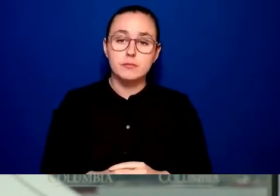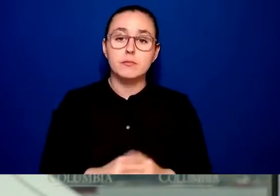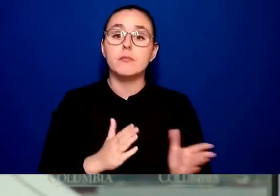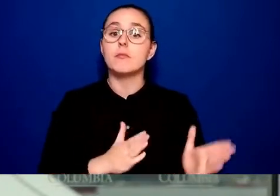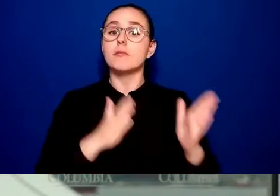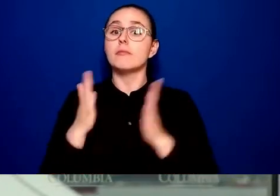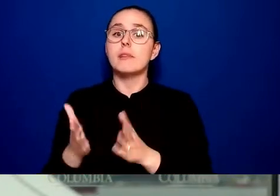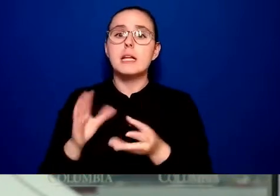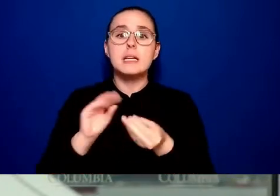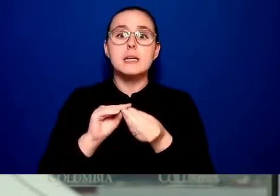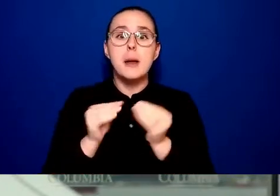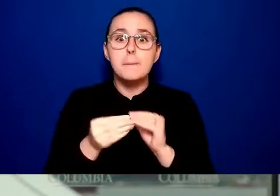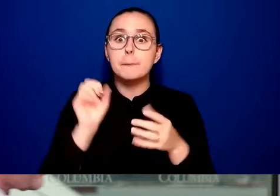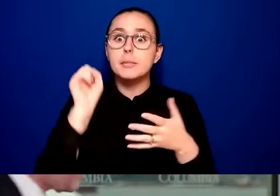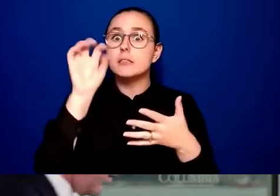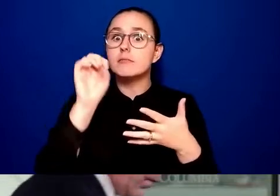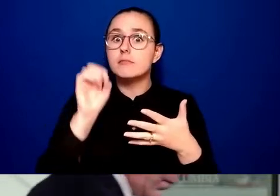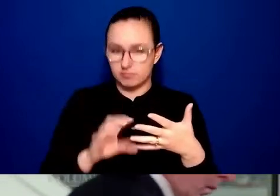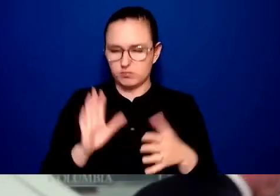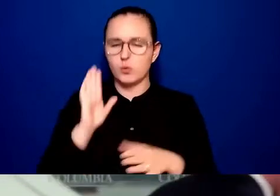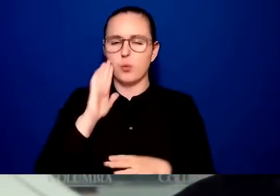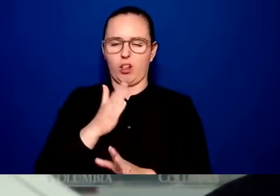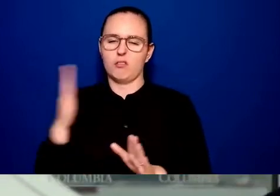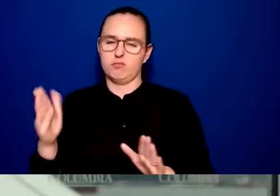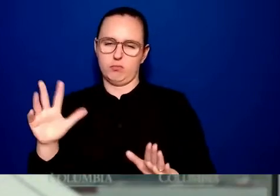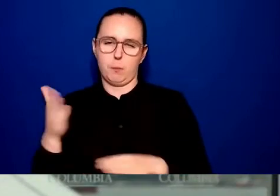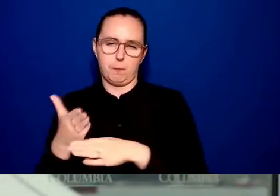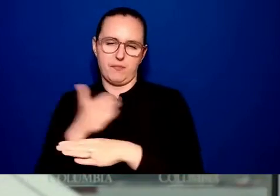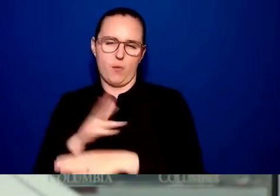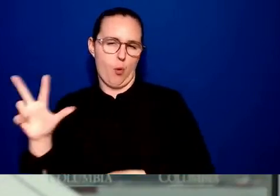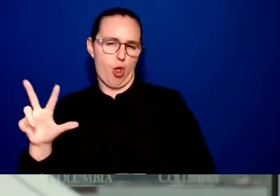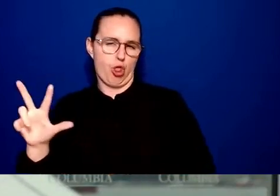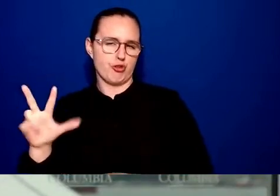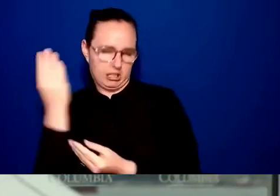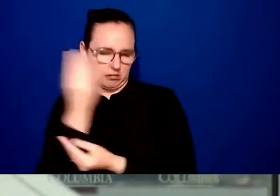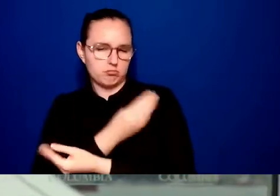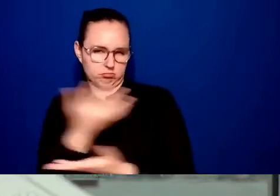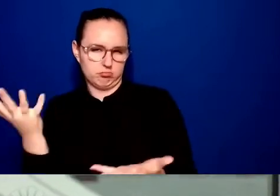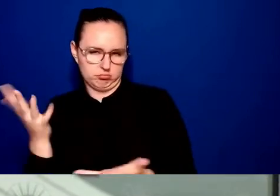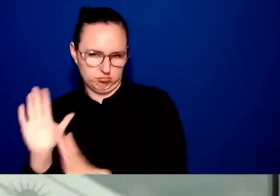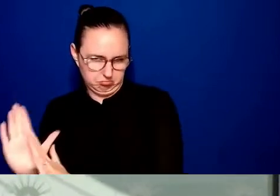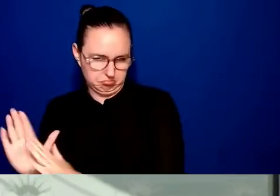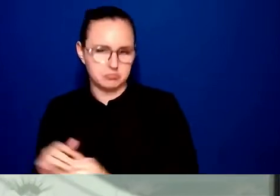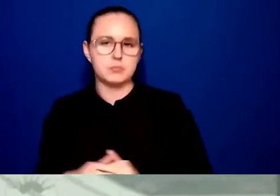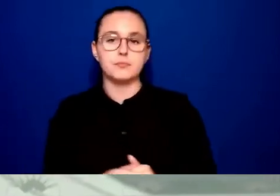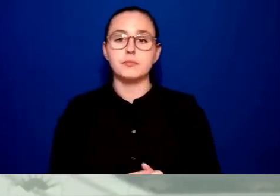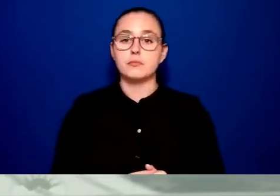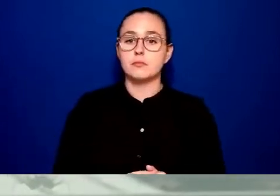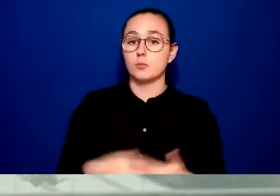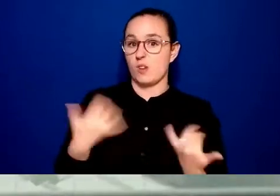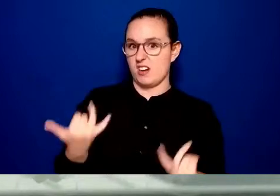honor to introduce Dr Bonnie